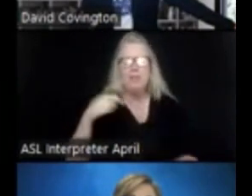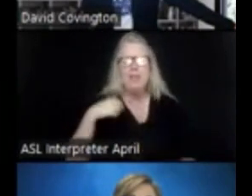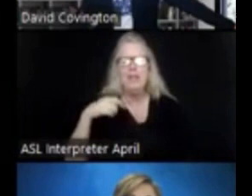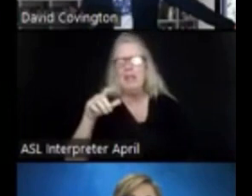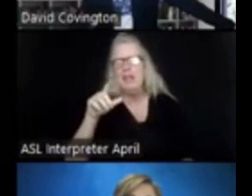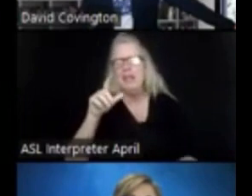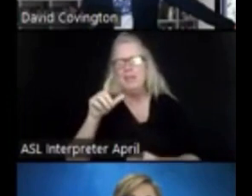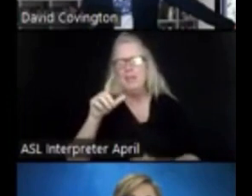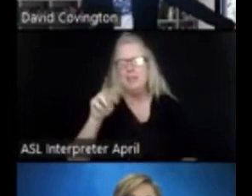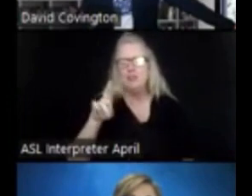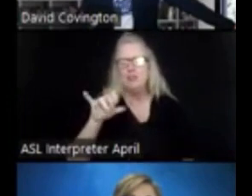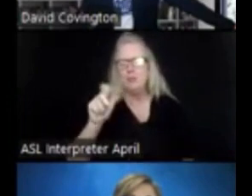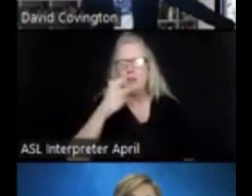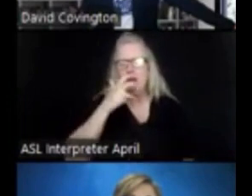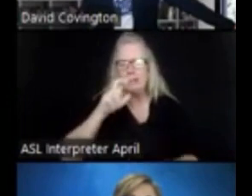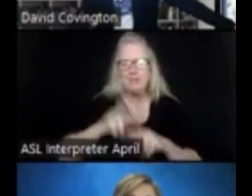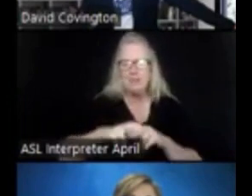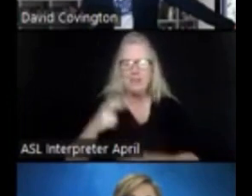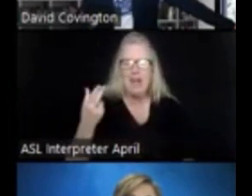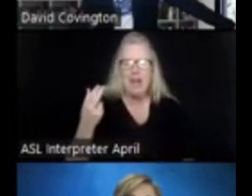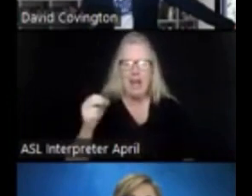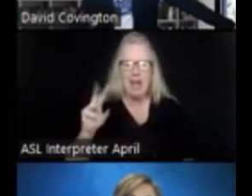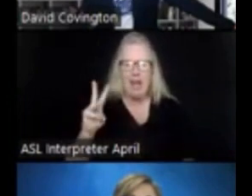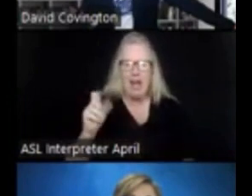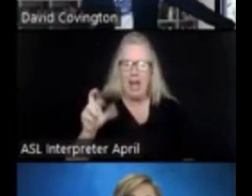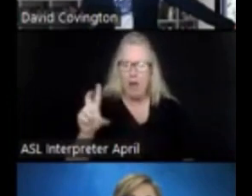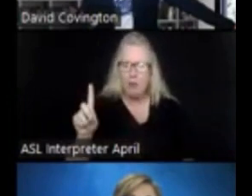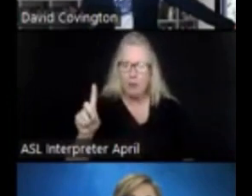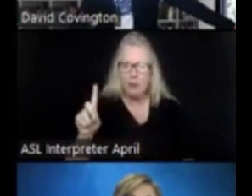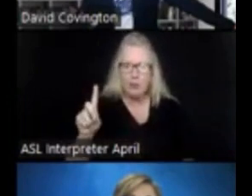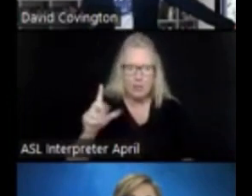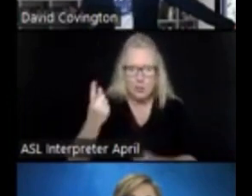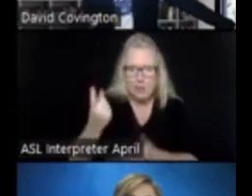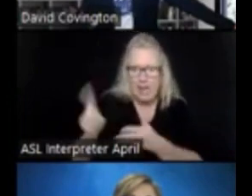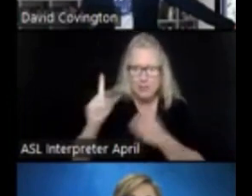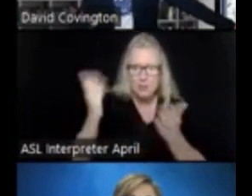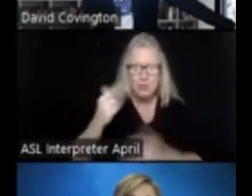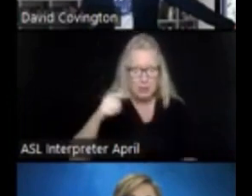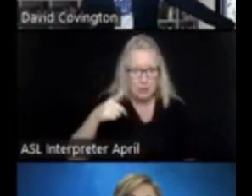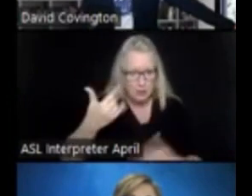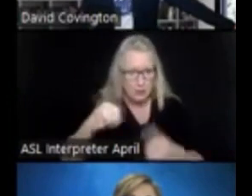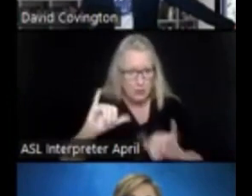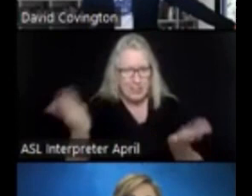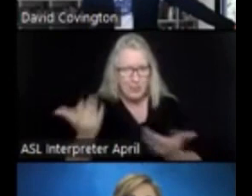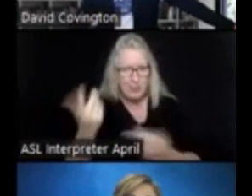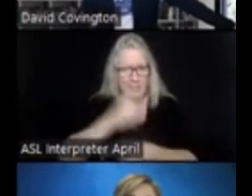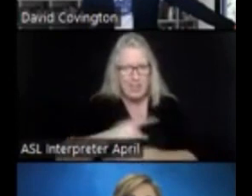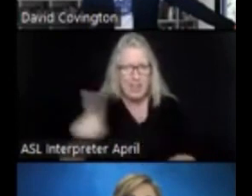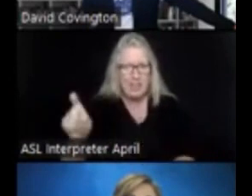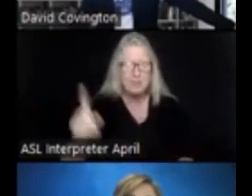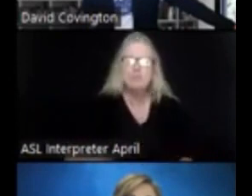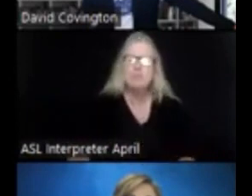HOWARD, YOU WERE WITH US LAST WEEK. ARE YOU HERE TODAY? YES, I AM.